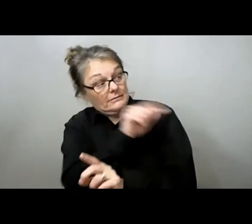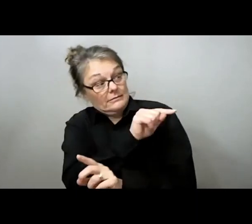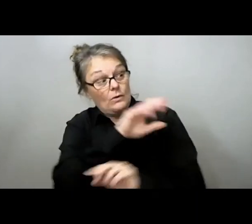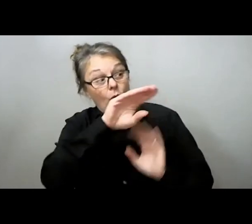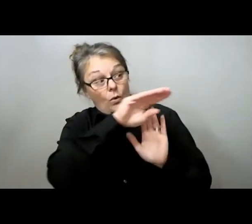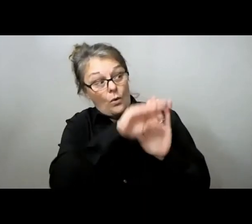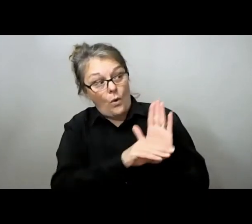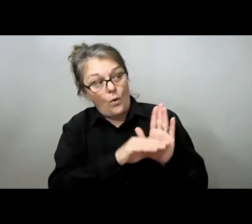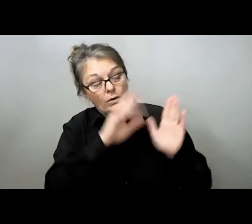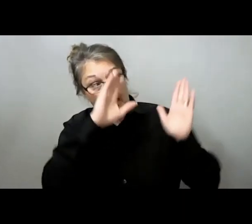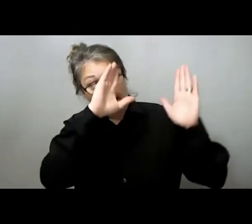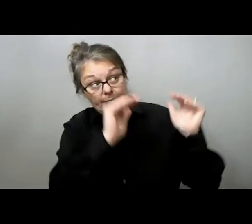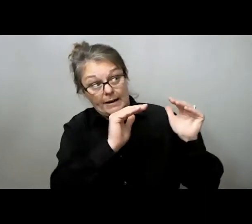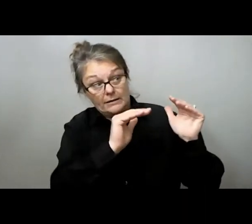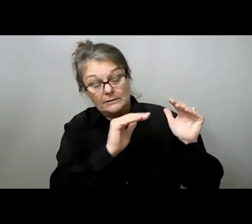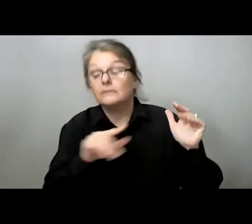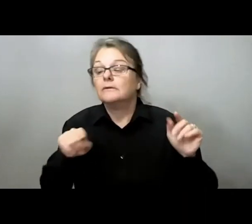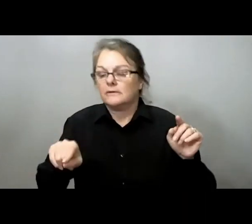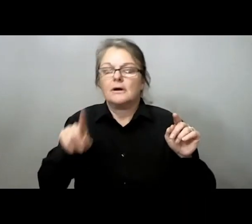AS BEING CONSISTENT WITH THE HUMAN RIGHTS CODE.